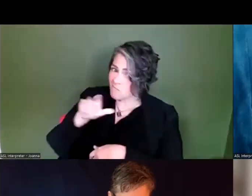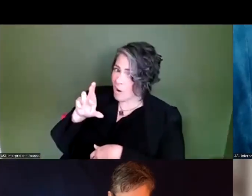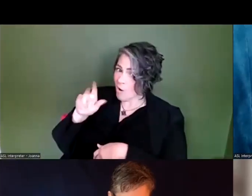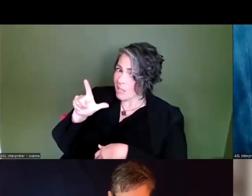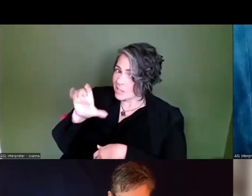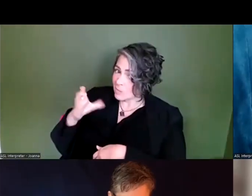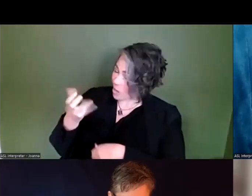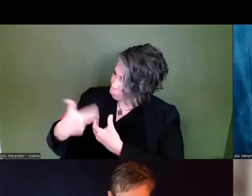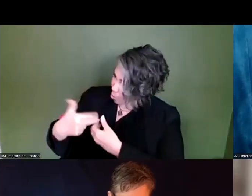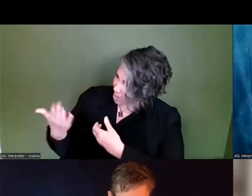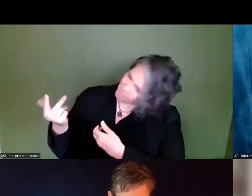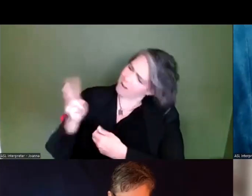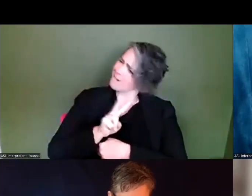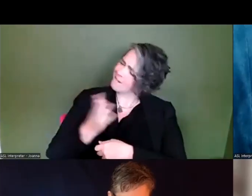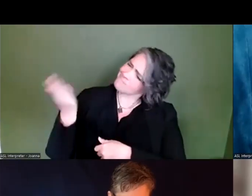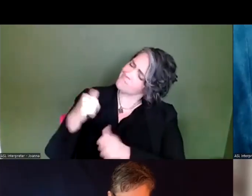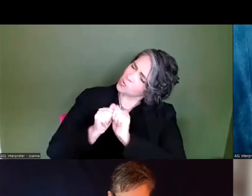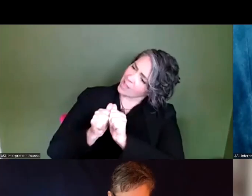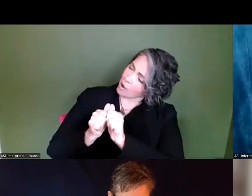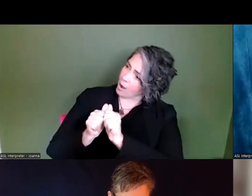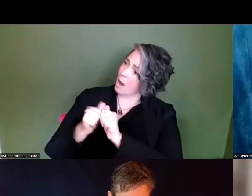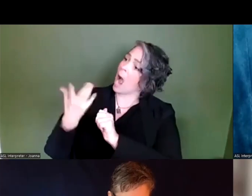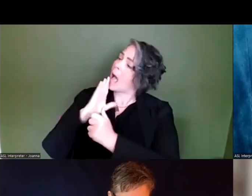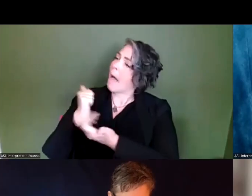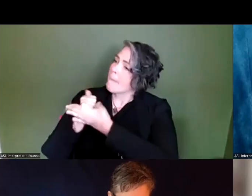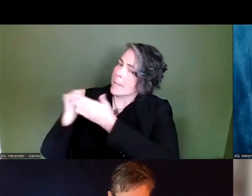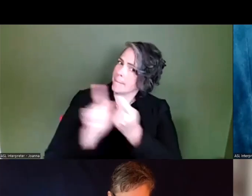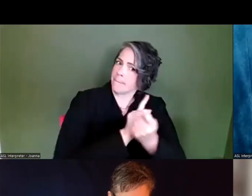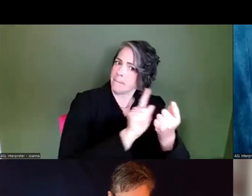You know, we can go together, I can introduce you to some of the people I know there and make it